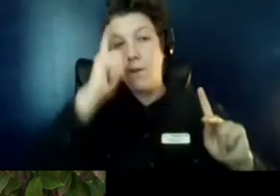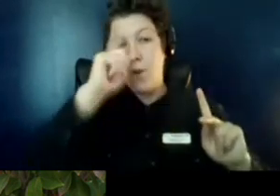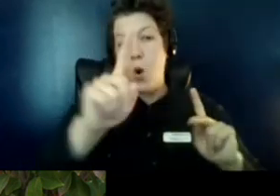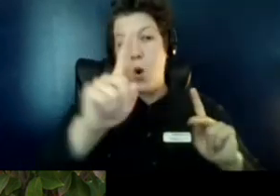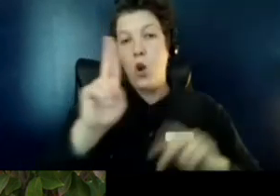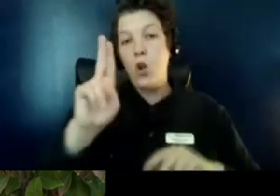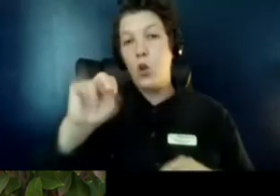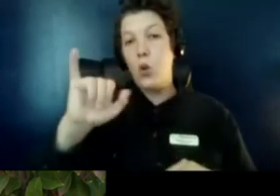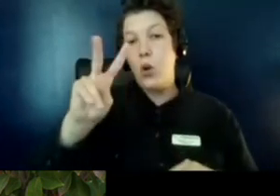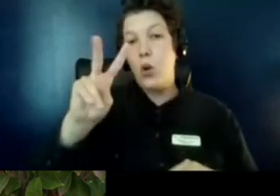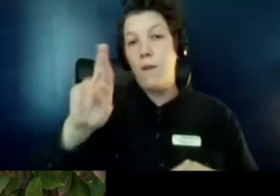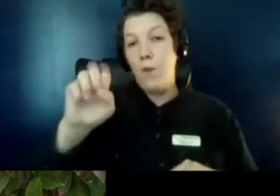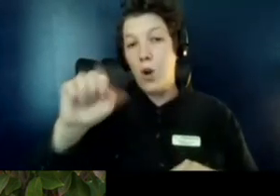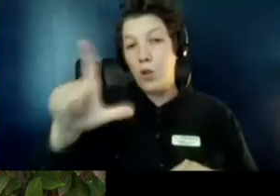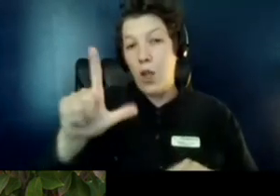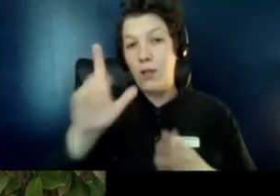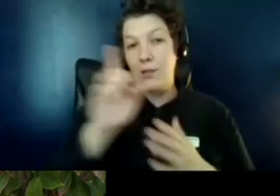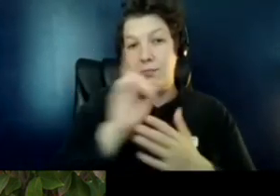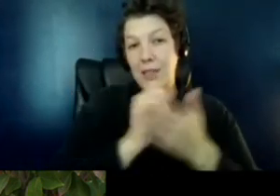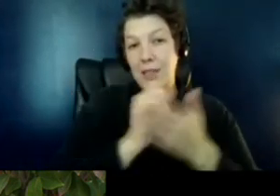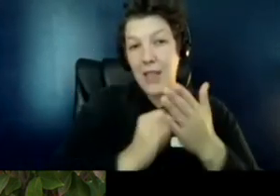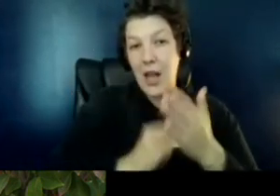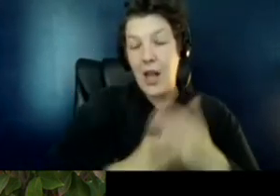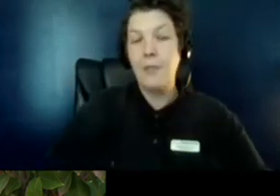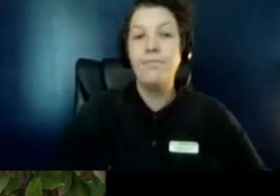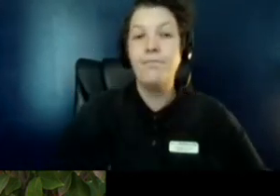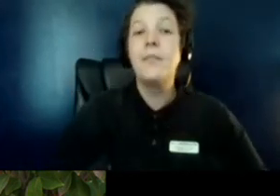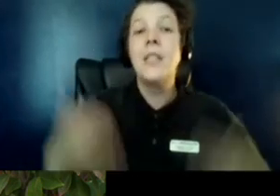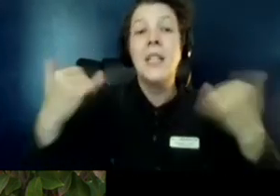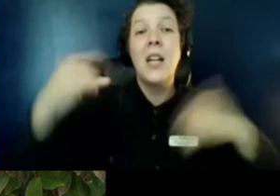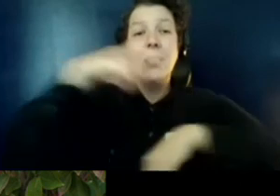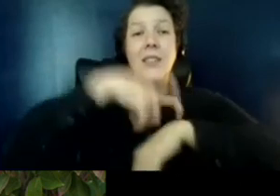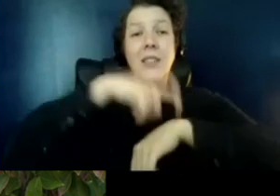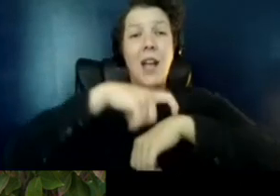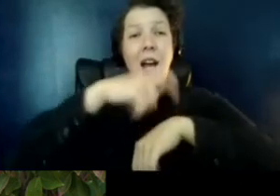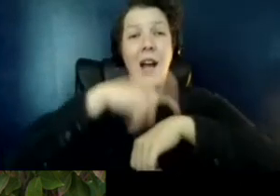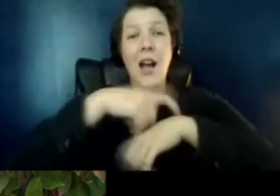for today. Are there any parting words that you would like to leave with our audience